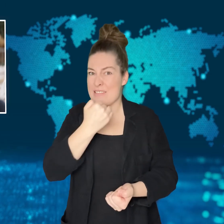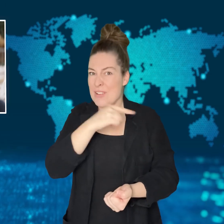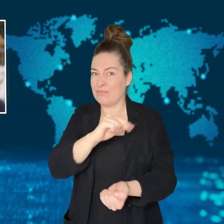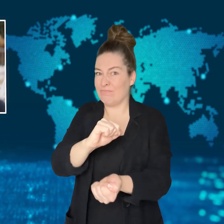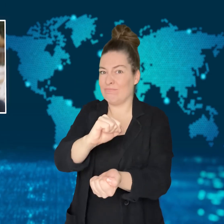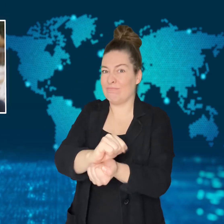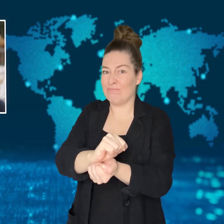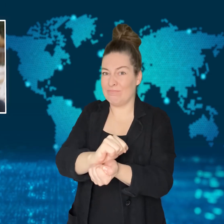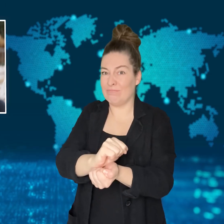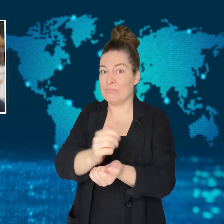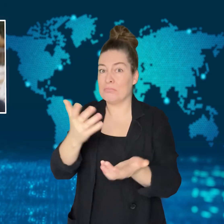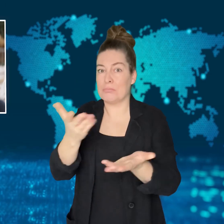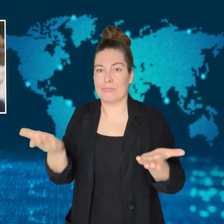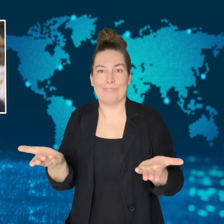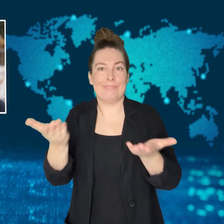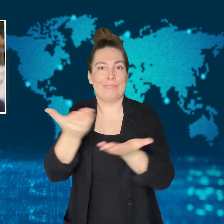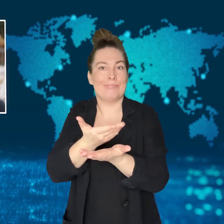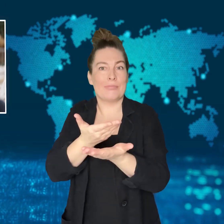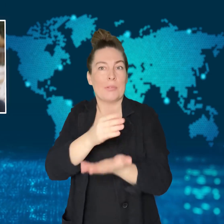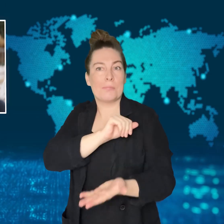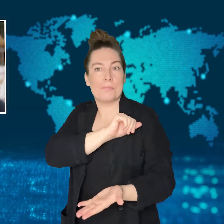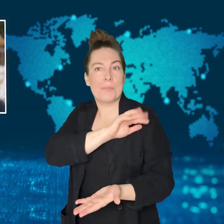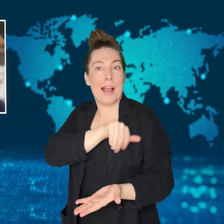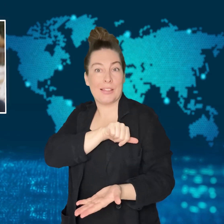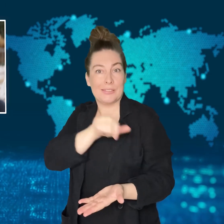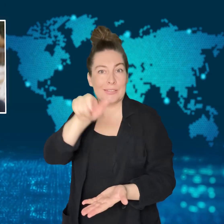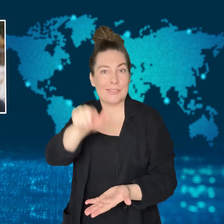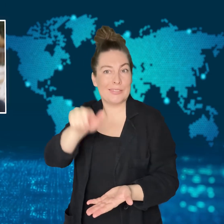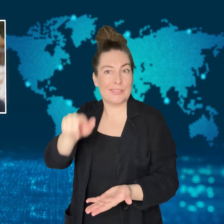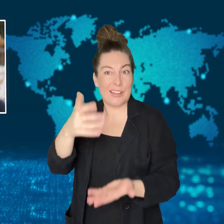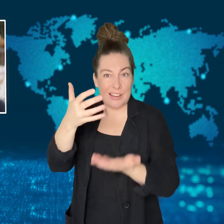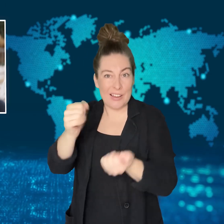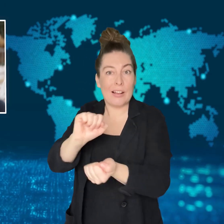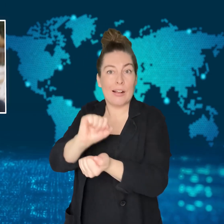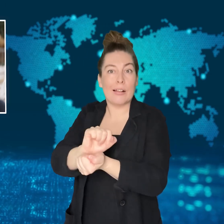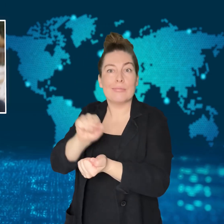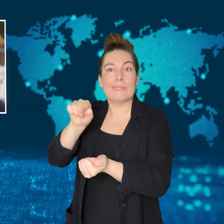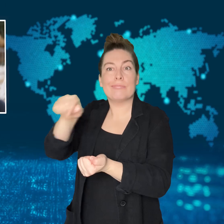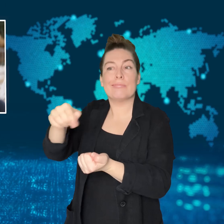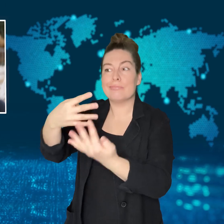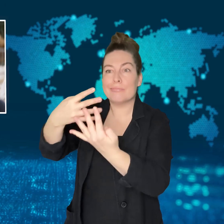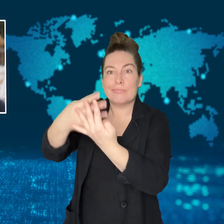Both sides agreed that Hamas would release 33 hostages on